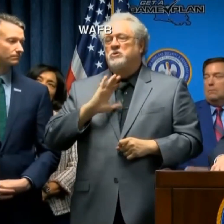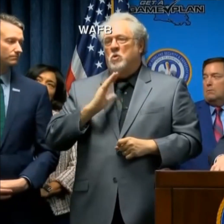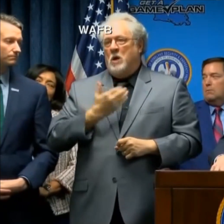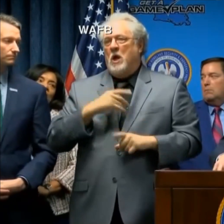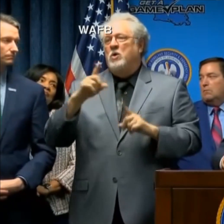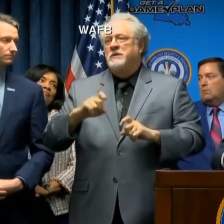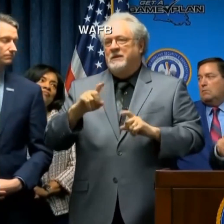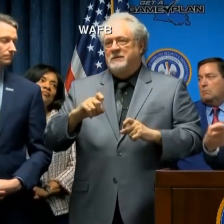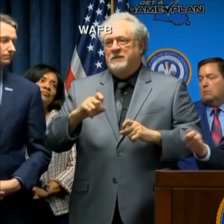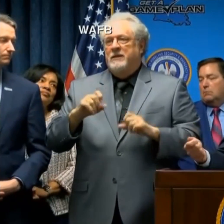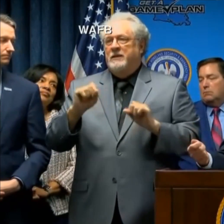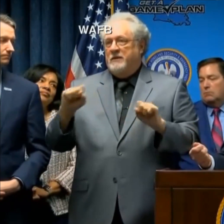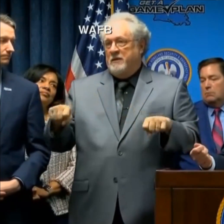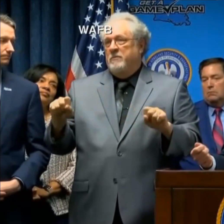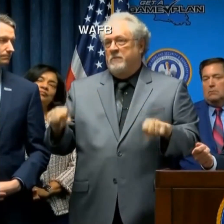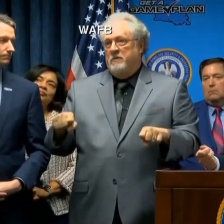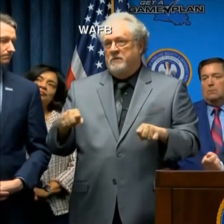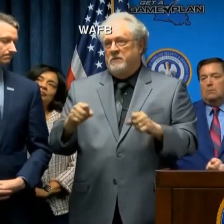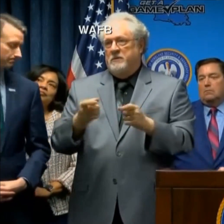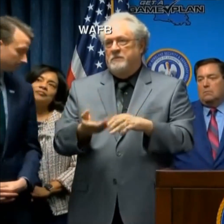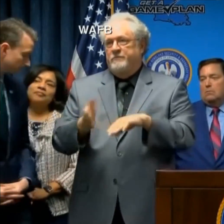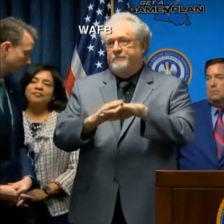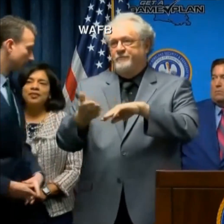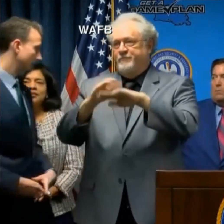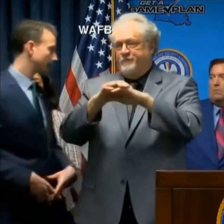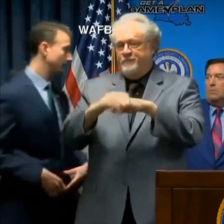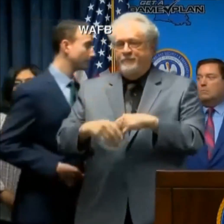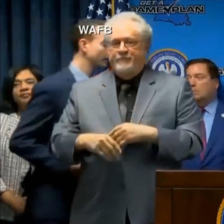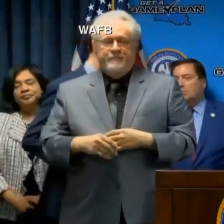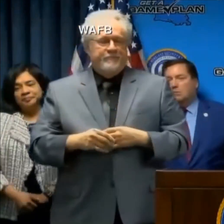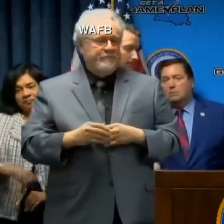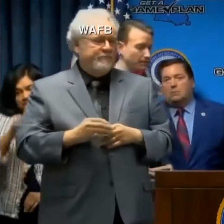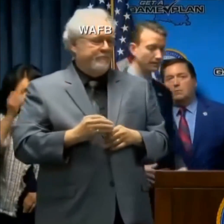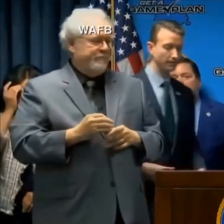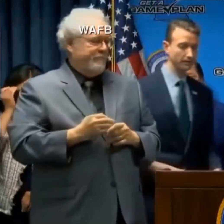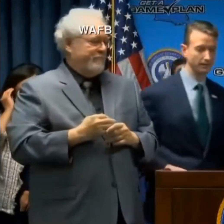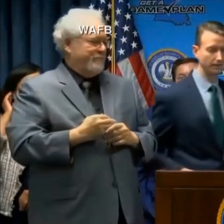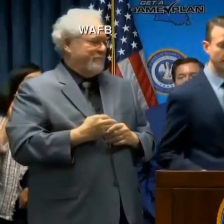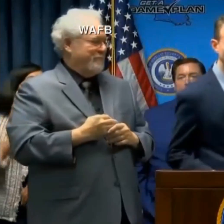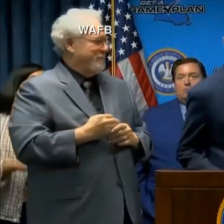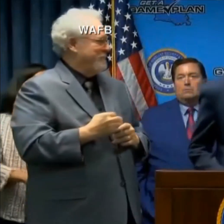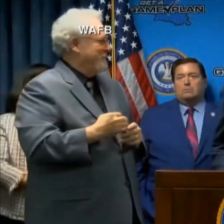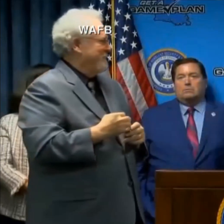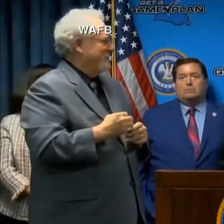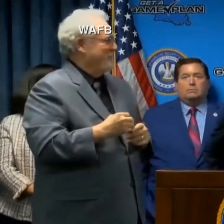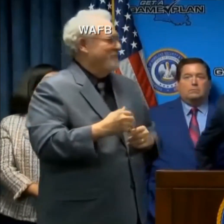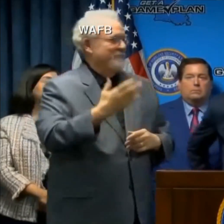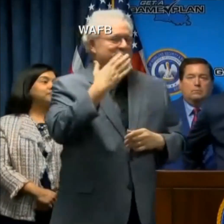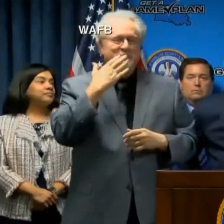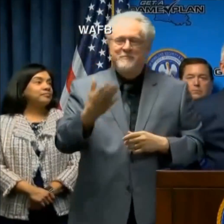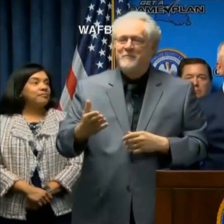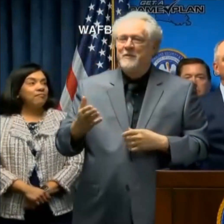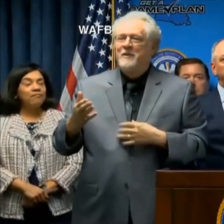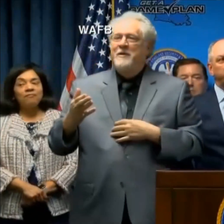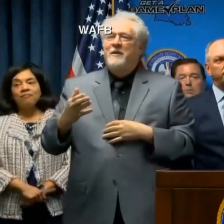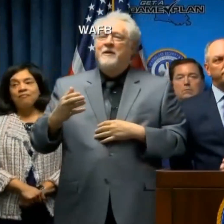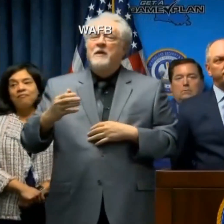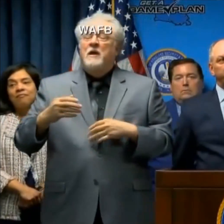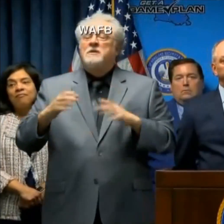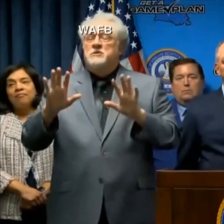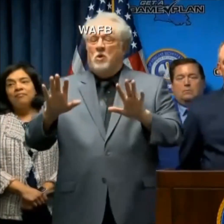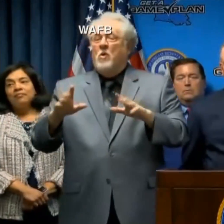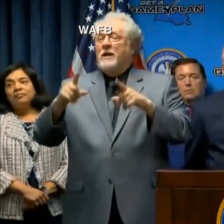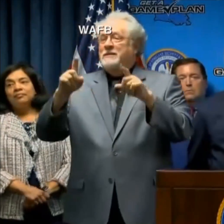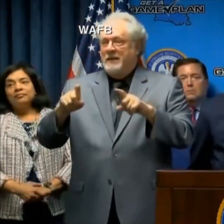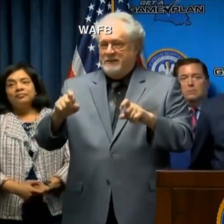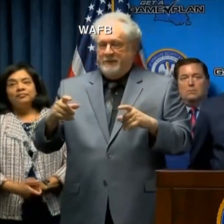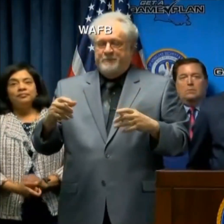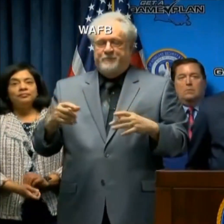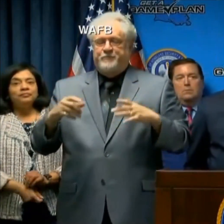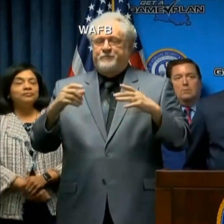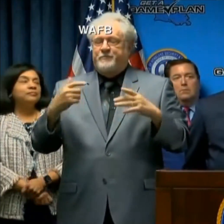capacity is being improved thank you so when it comes to testing we are testing